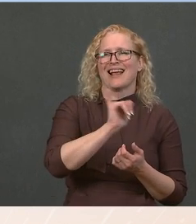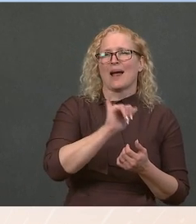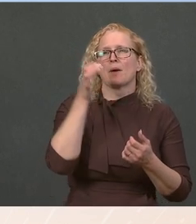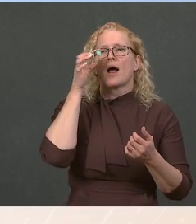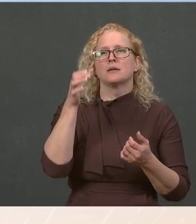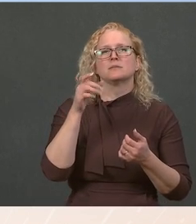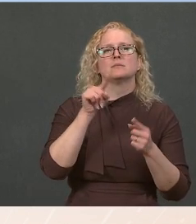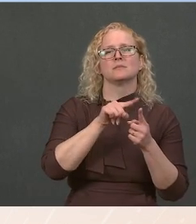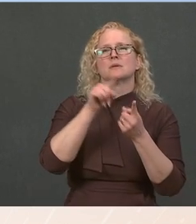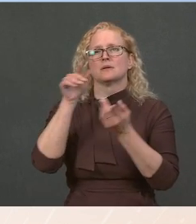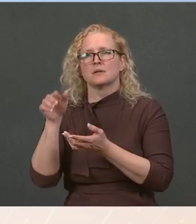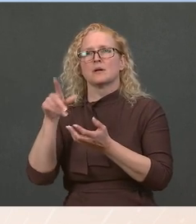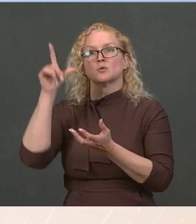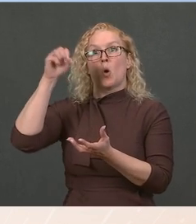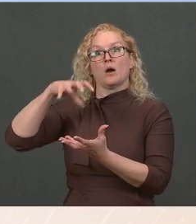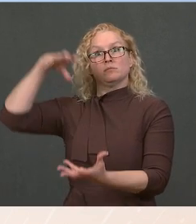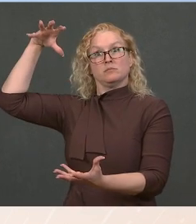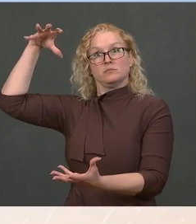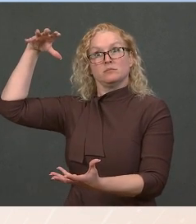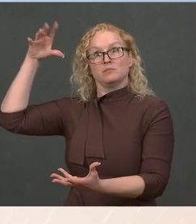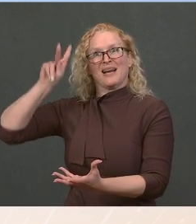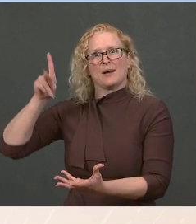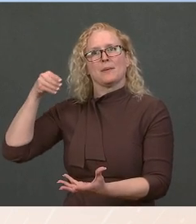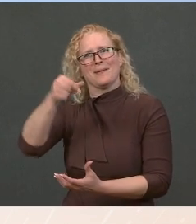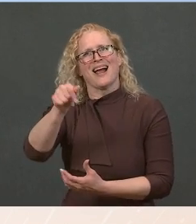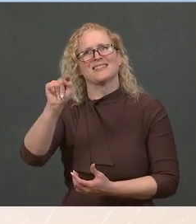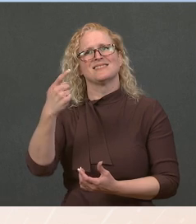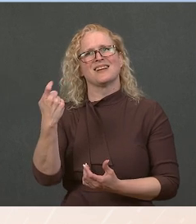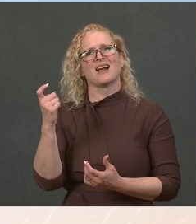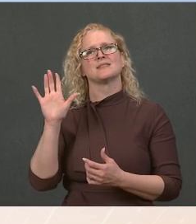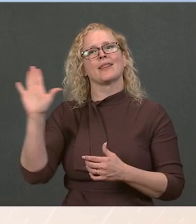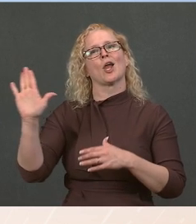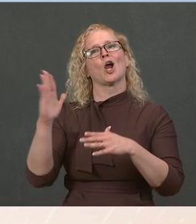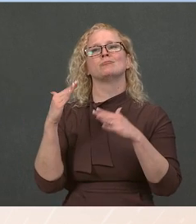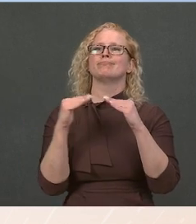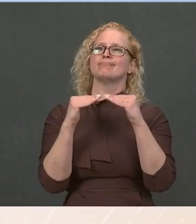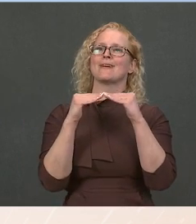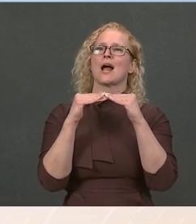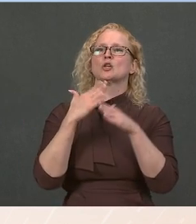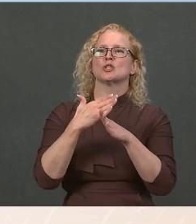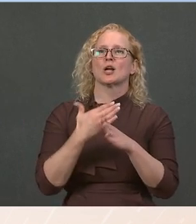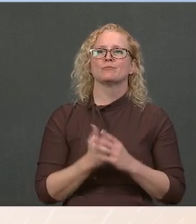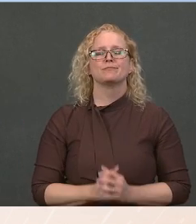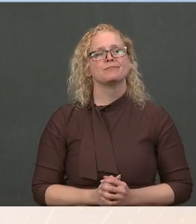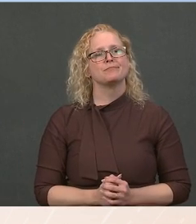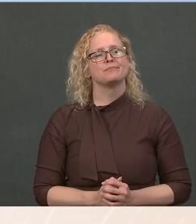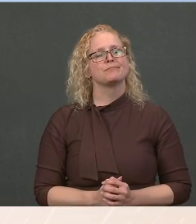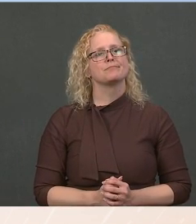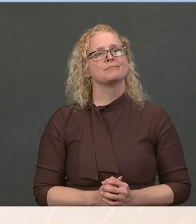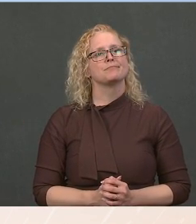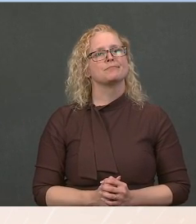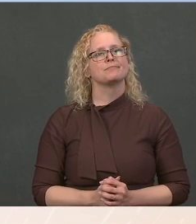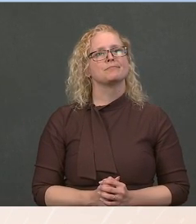Steven, that asks more from the highest-income Americans. The Press: On a separate matter -- Ms. Jean-Pierre: Yep. The Press: -- last night, the White House confirmed